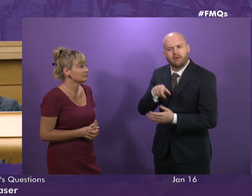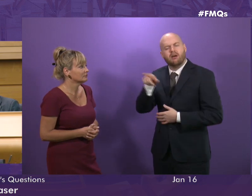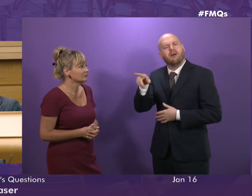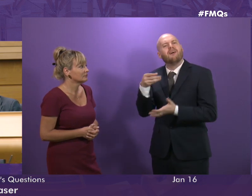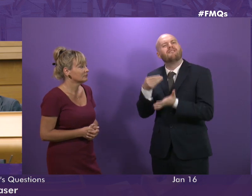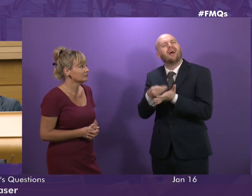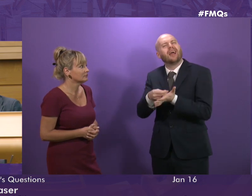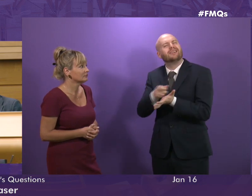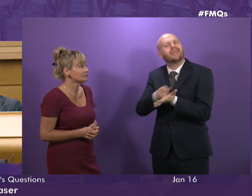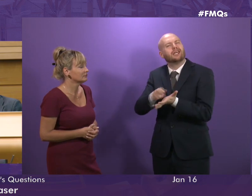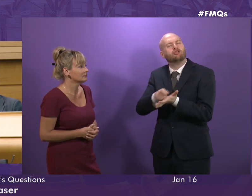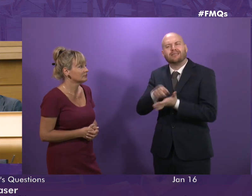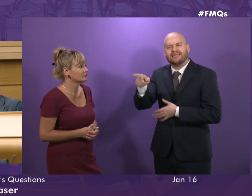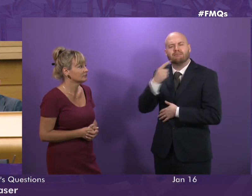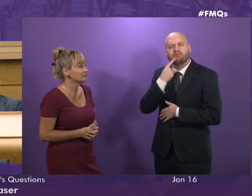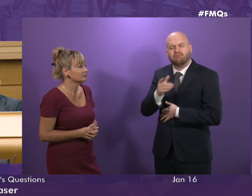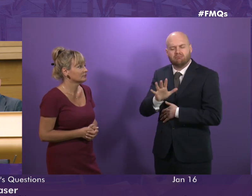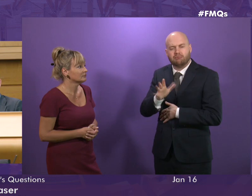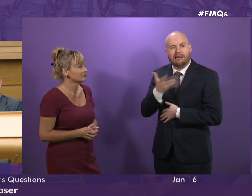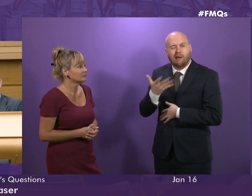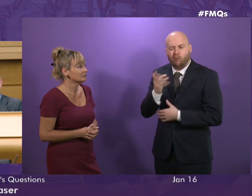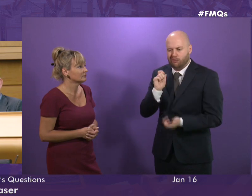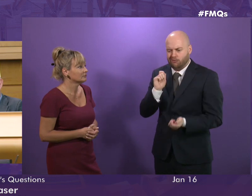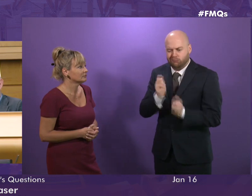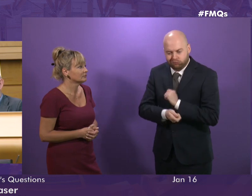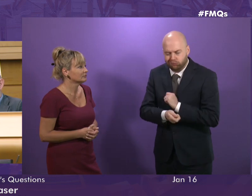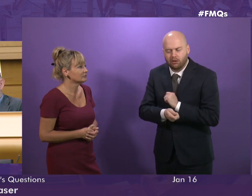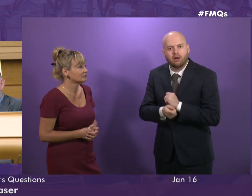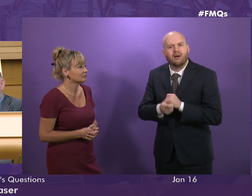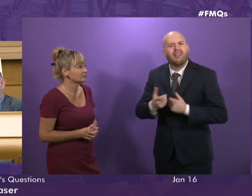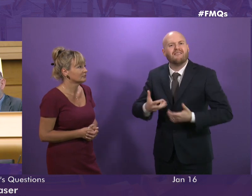Economy and Fair Work now proposing an alternative set of propaganda figures to be published